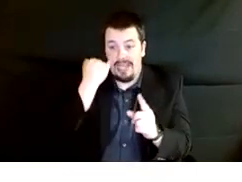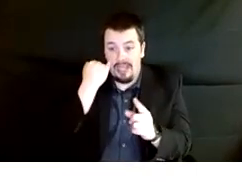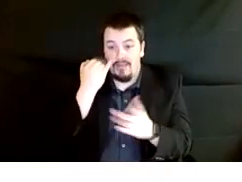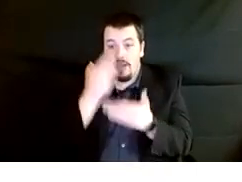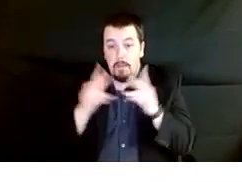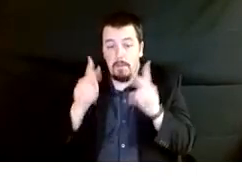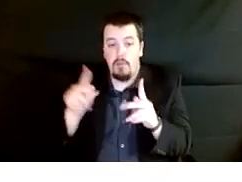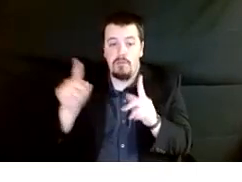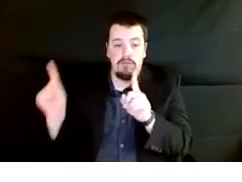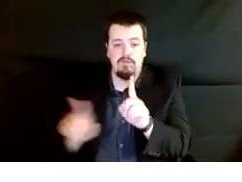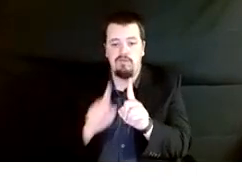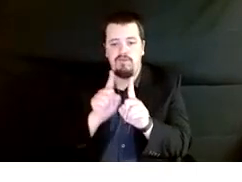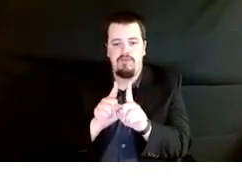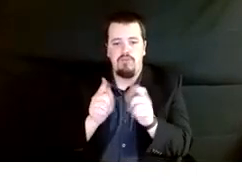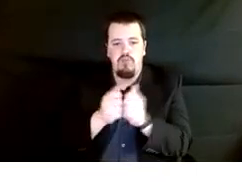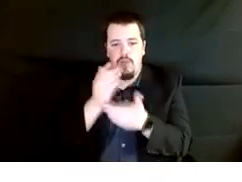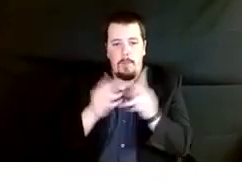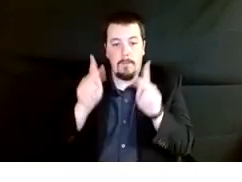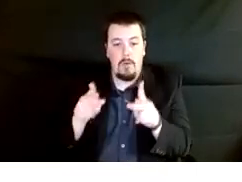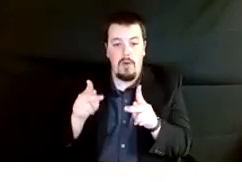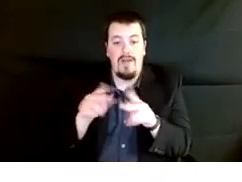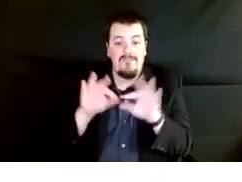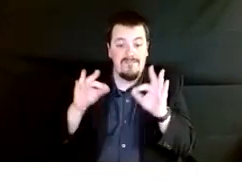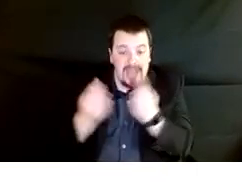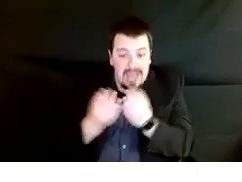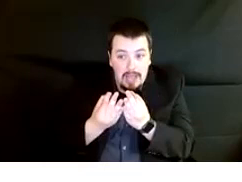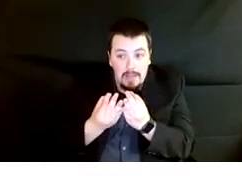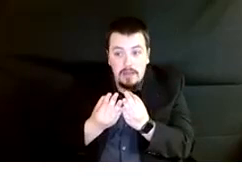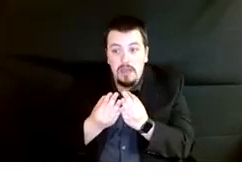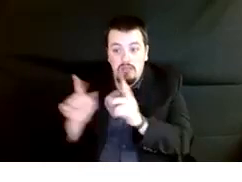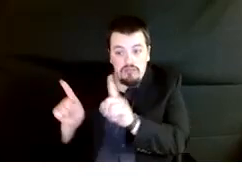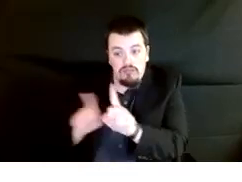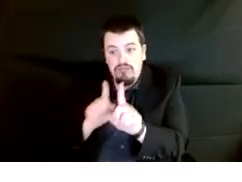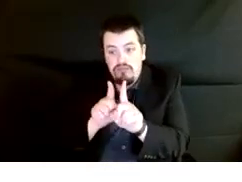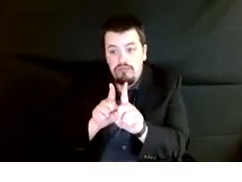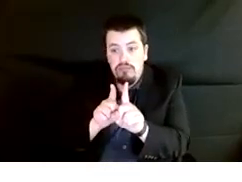um a person, if the family member's accompanying the person, and the family member happens to be deaf